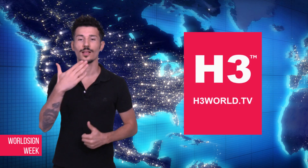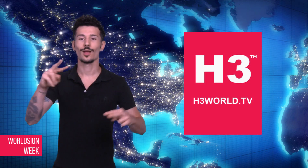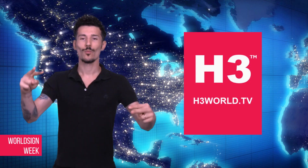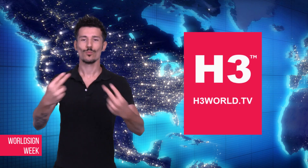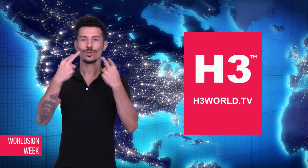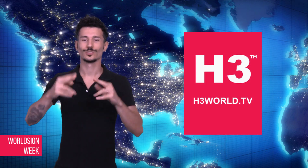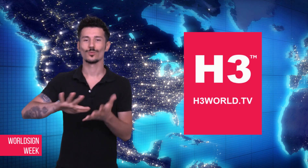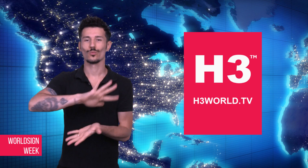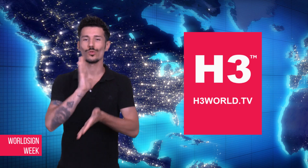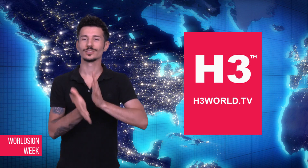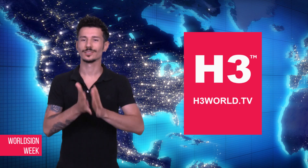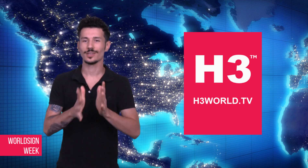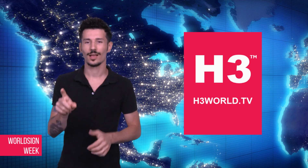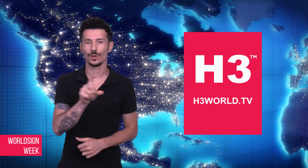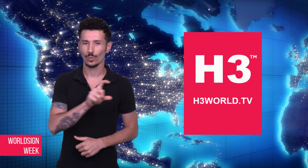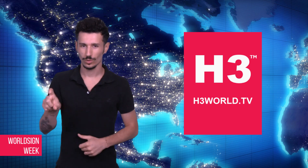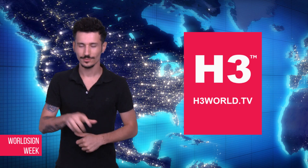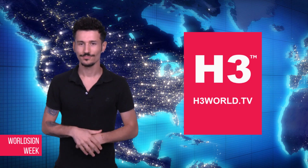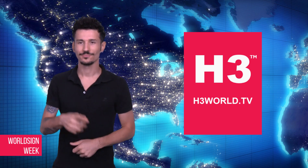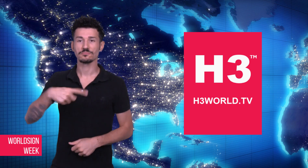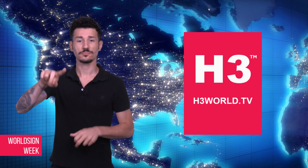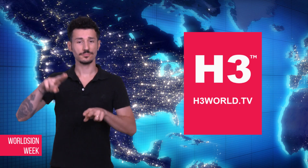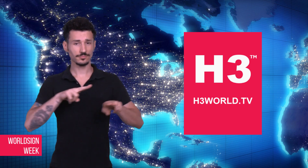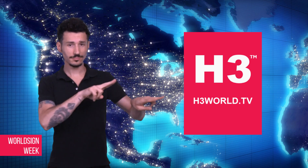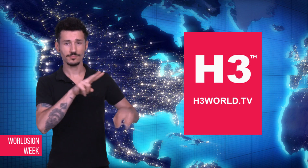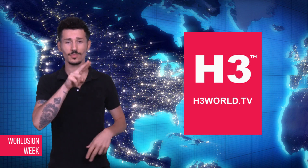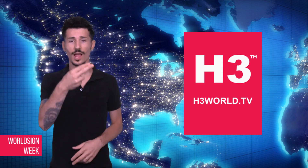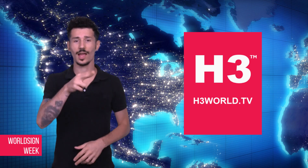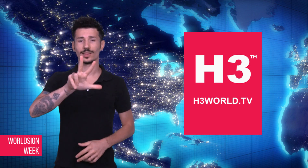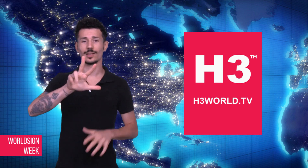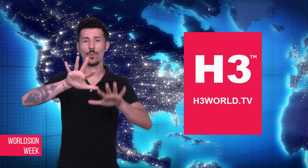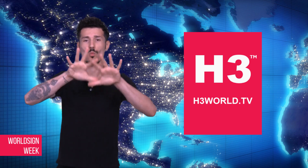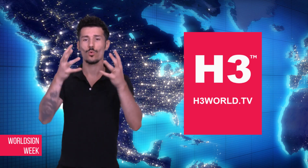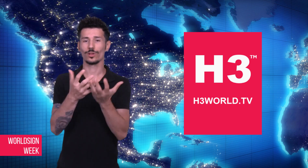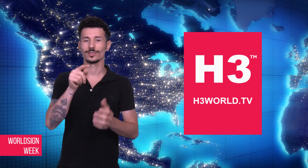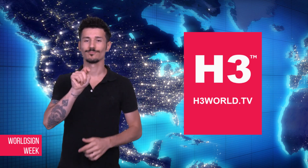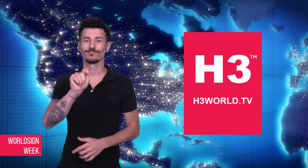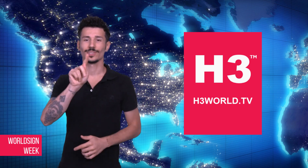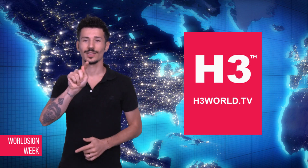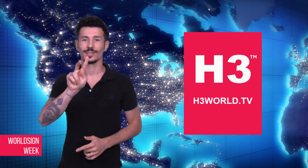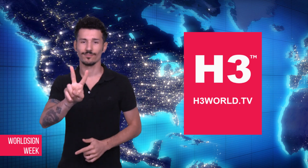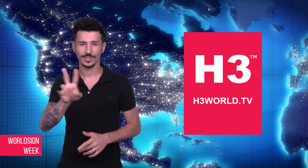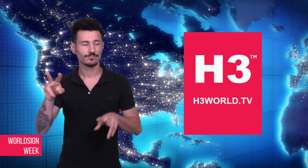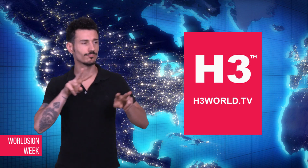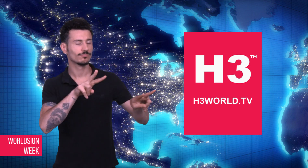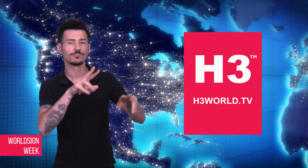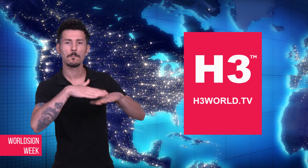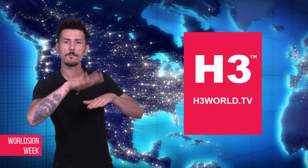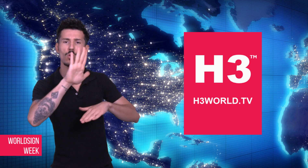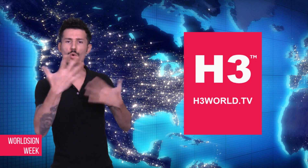Thank you for watching WorldSign Week, visit H3WORLD.TV for more shows,